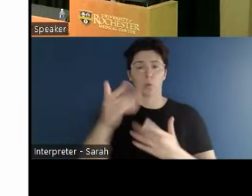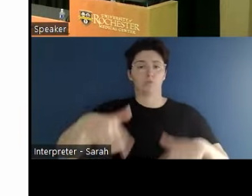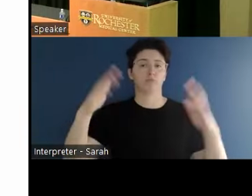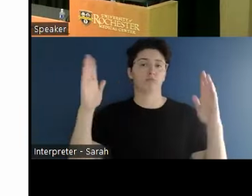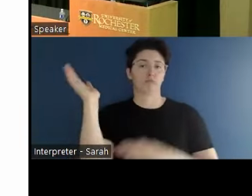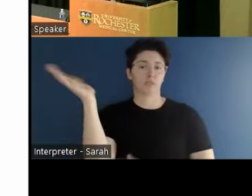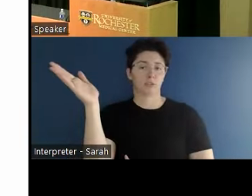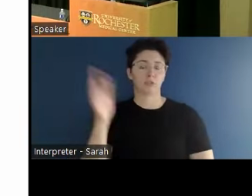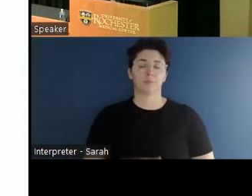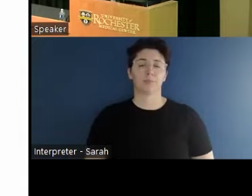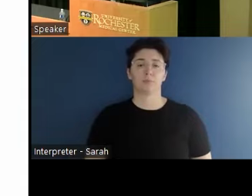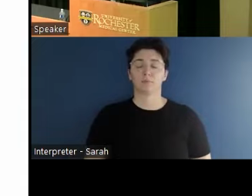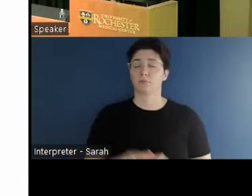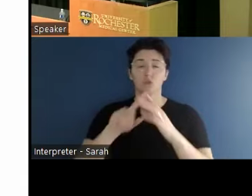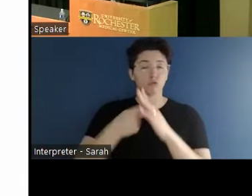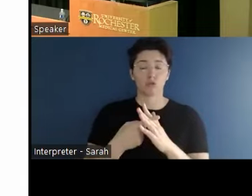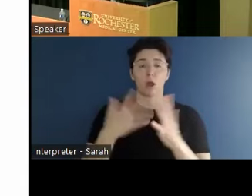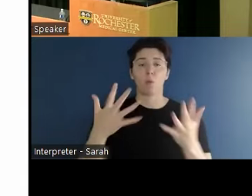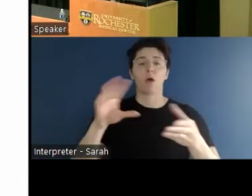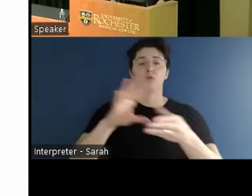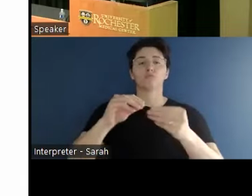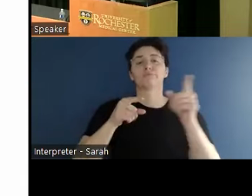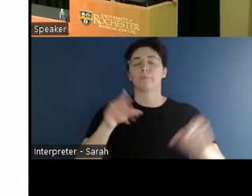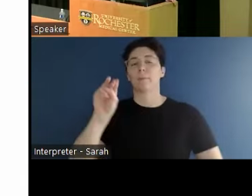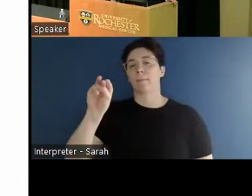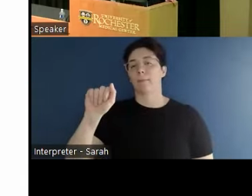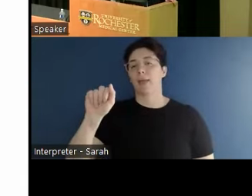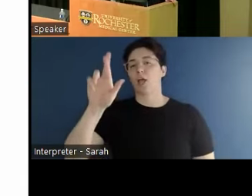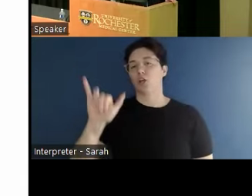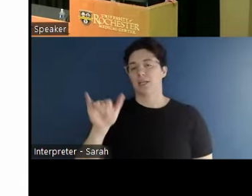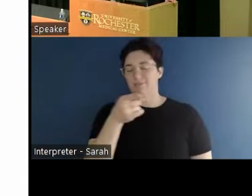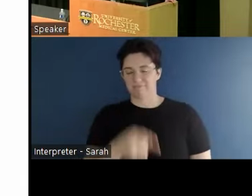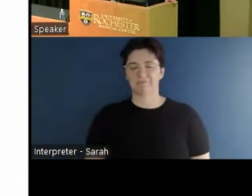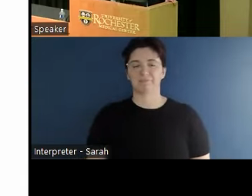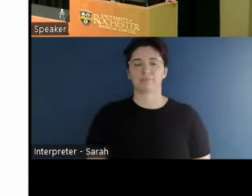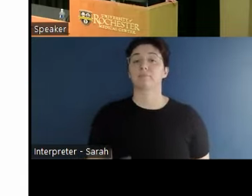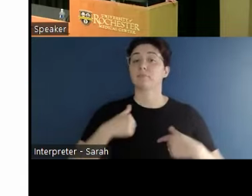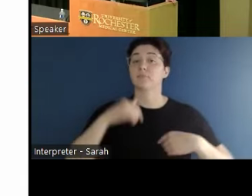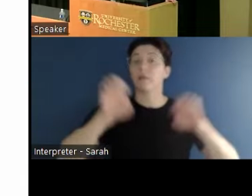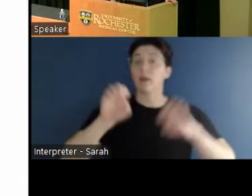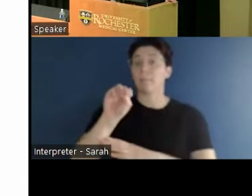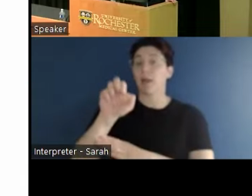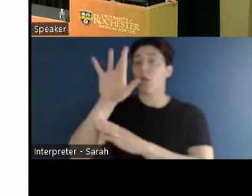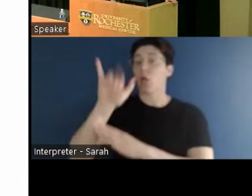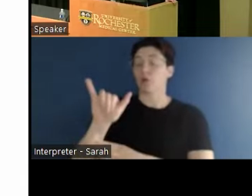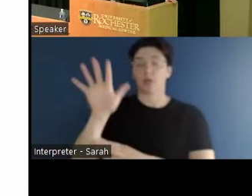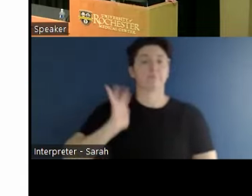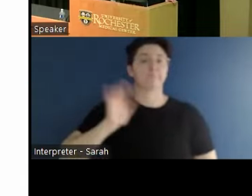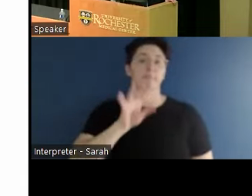to start by talking about Mary so I evaluated Mary when she was 9 years old and during the